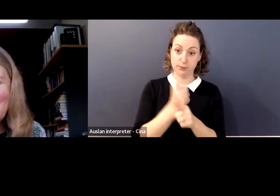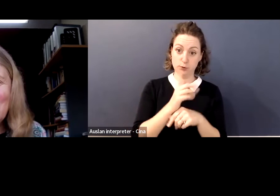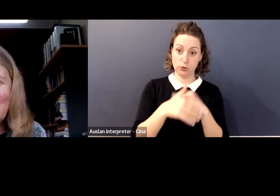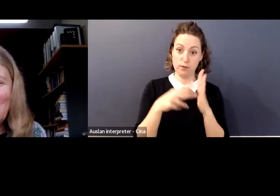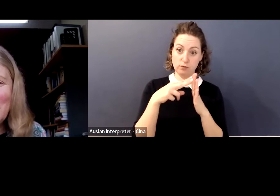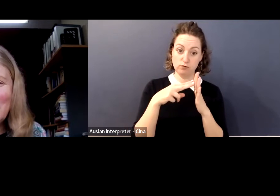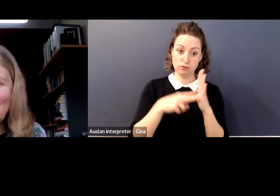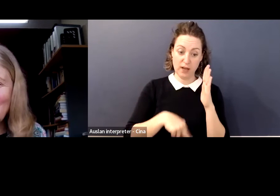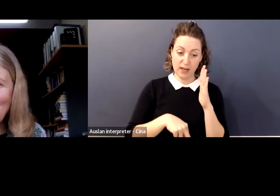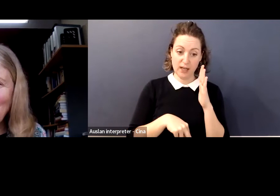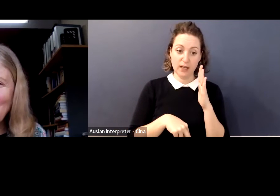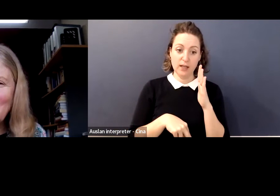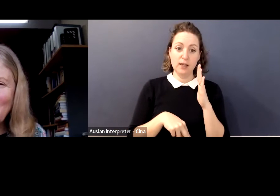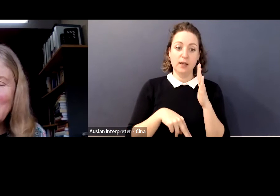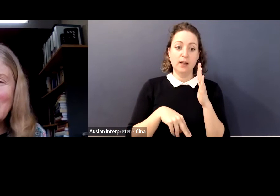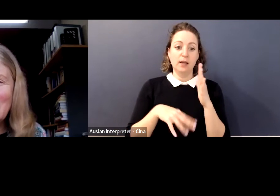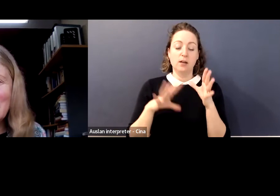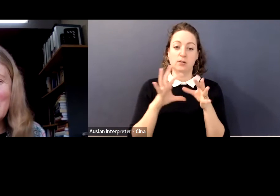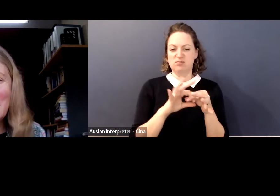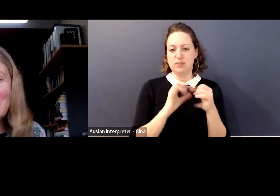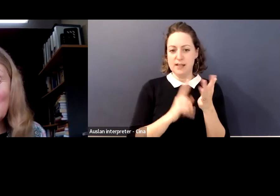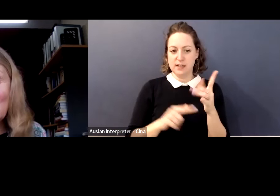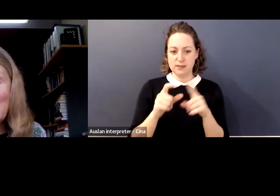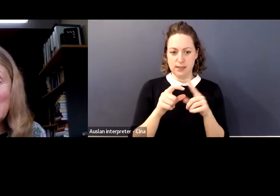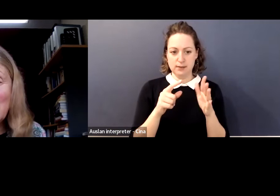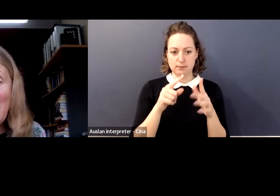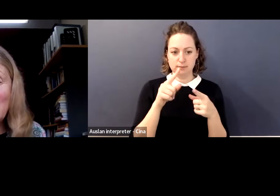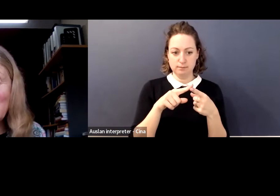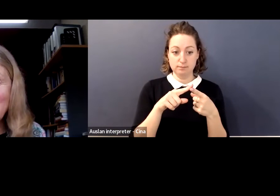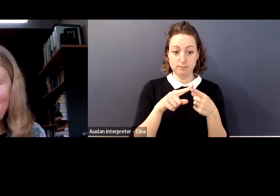specific learning disorders with impairment in reading, as I say, that could relate to accuracy,